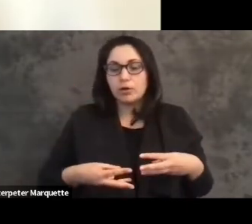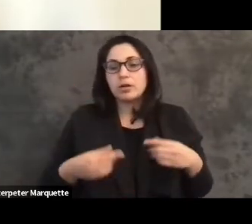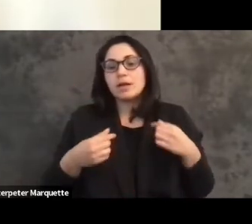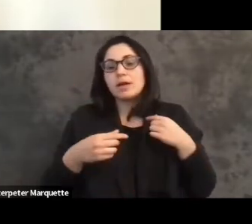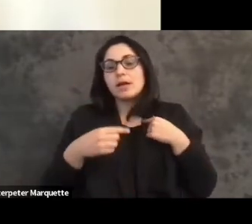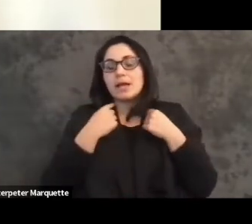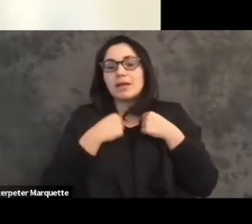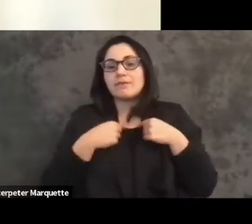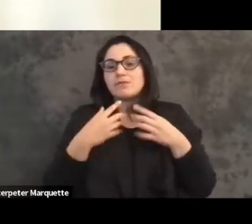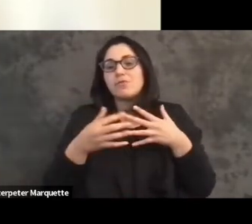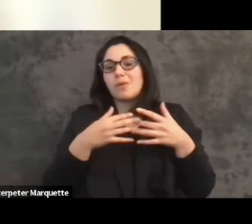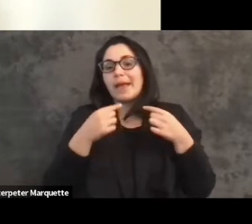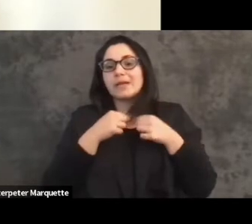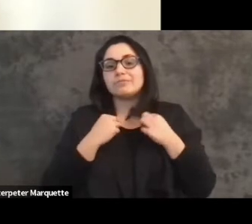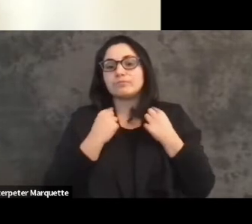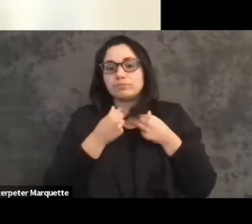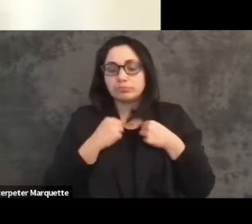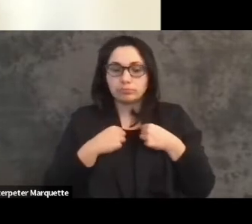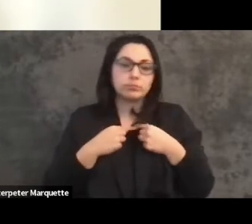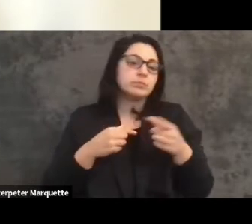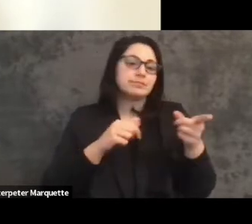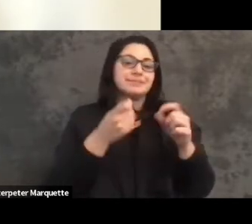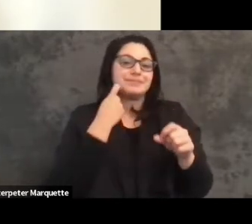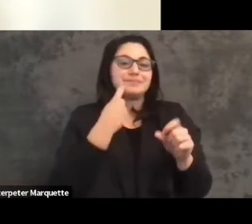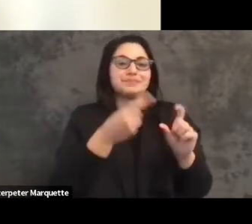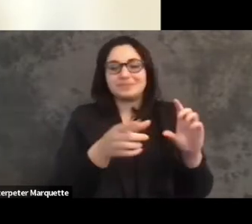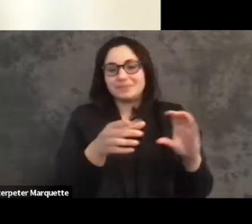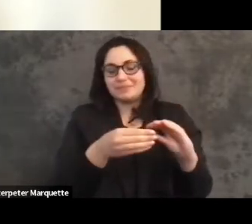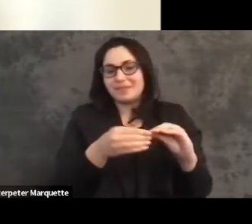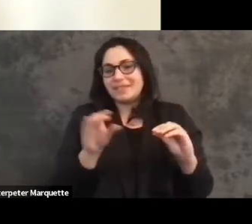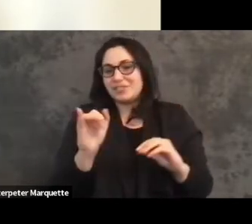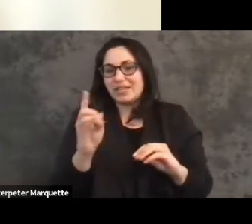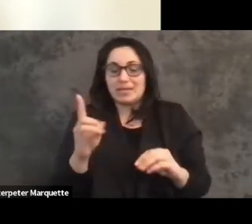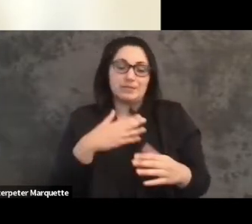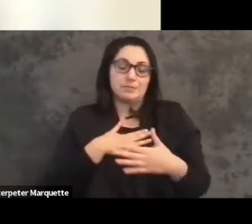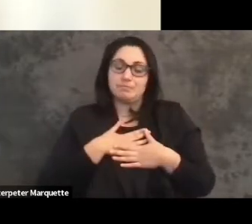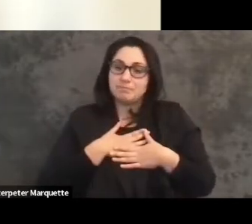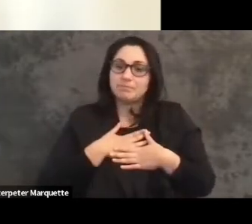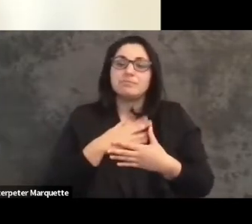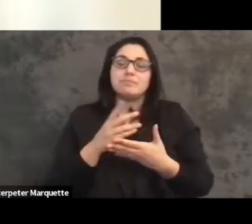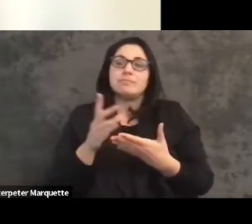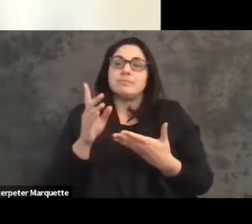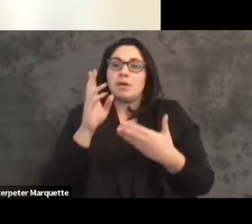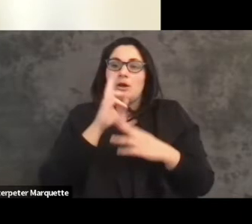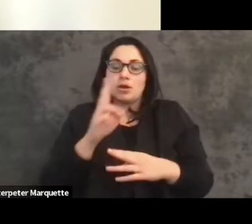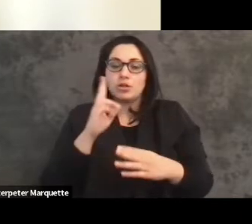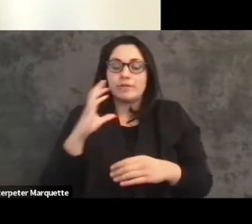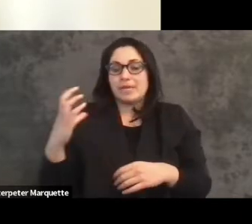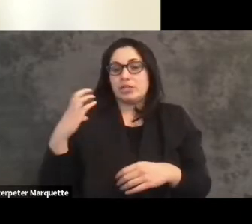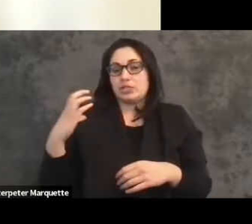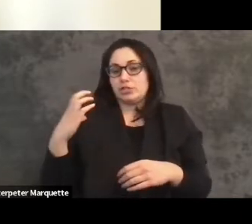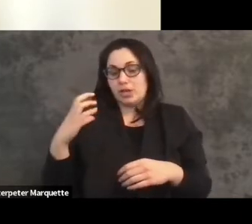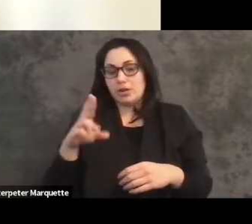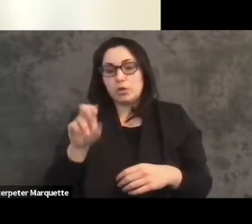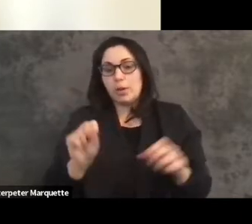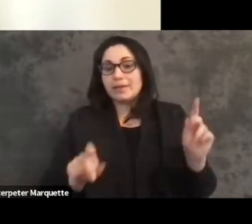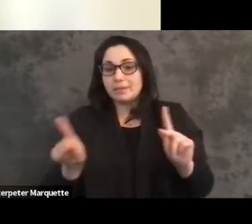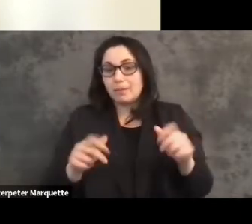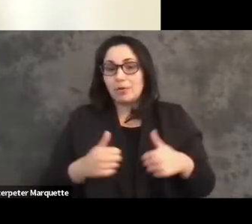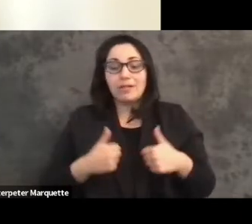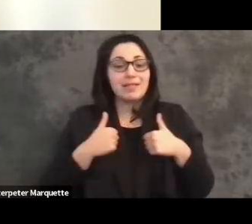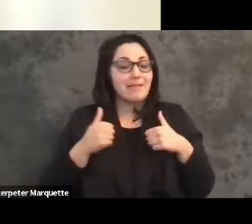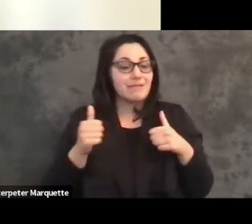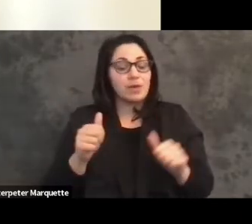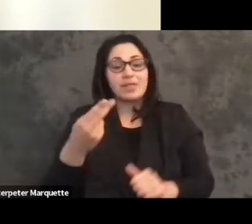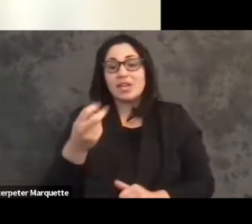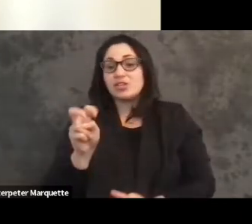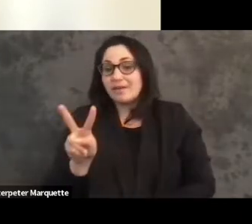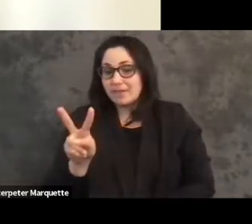short gray here, and I'm wearing a black sweater over a gray shirt. As JD said, I have the